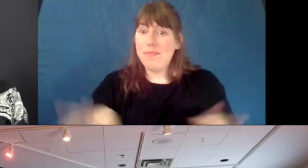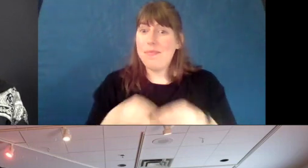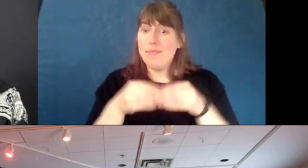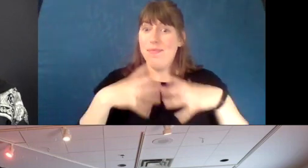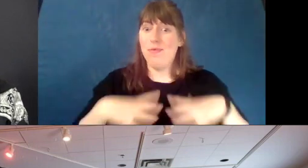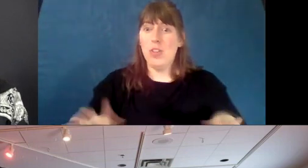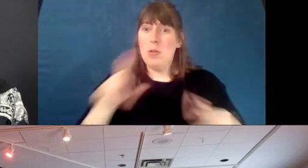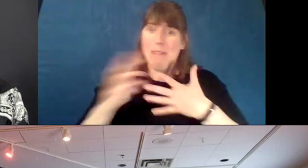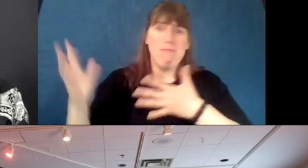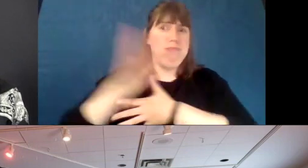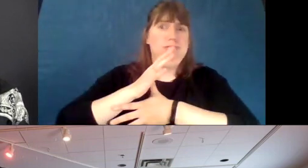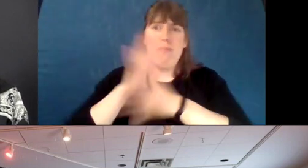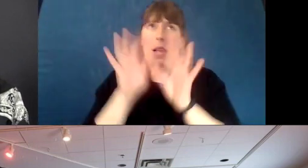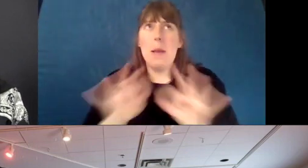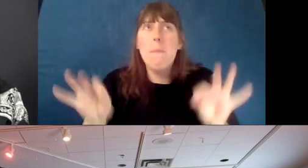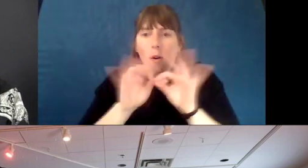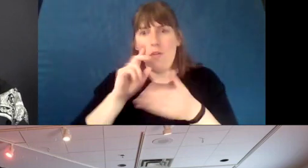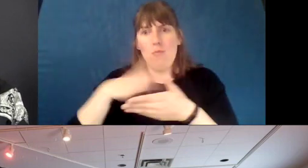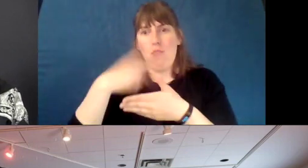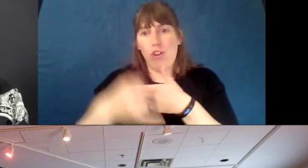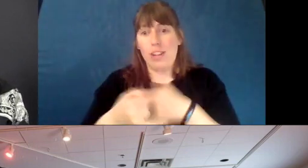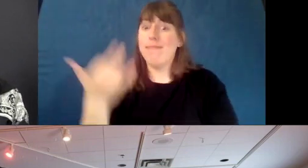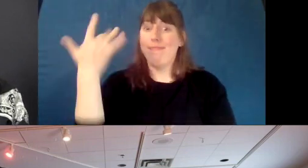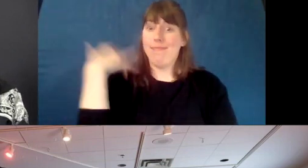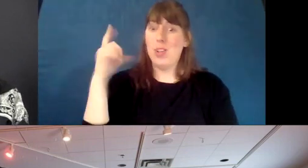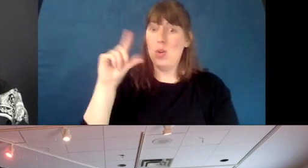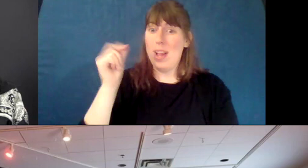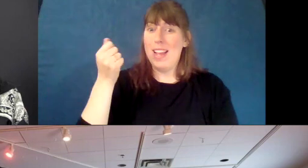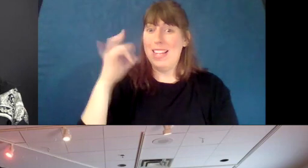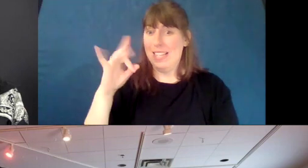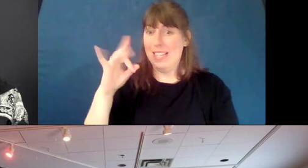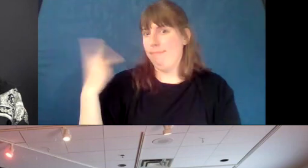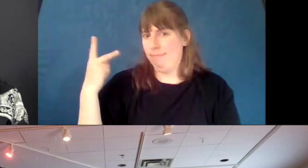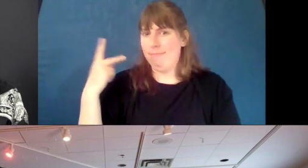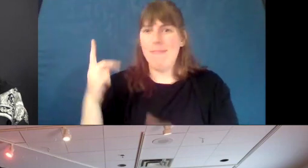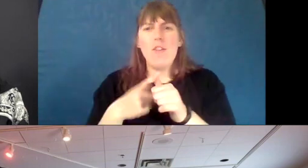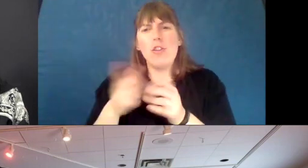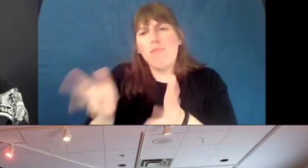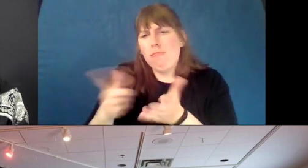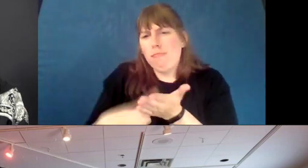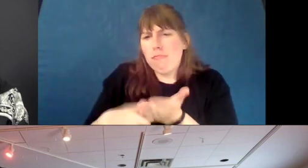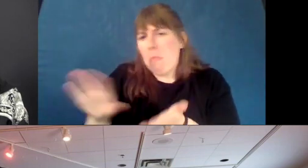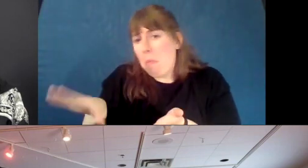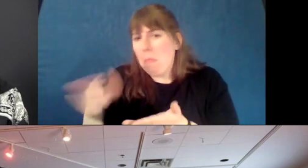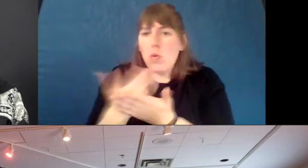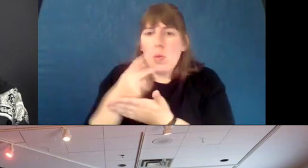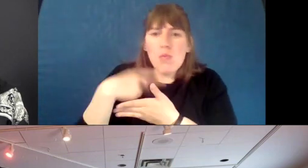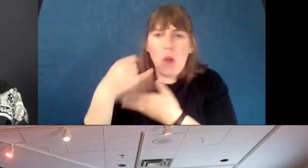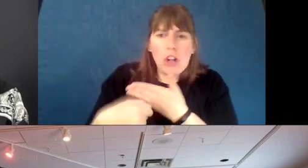project. Back in 2018, when Nancy and I were first talking about a new project and conceptualizing